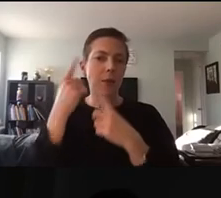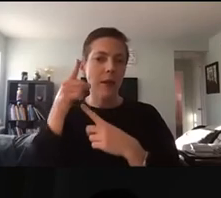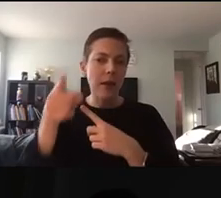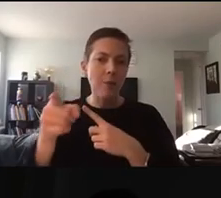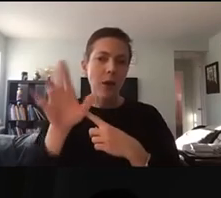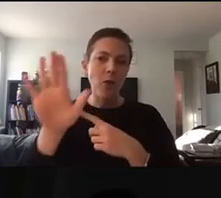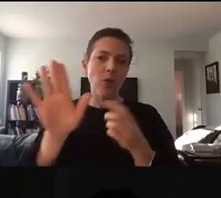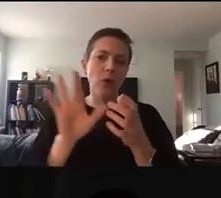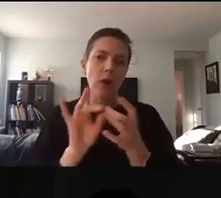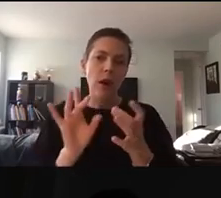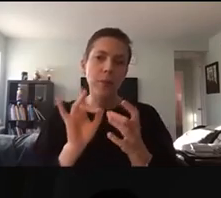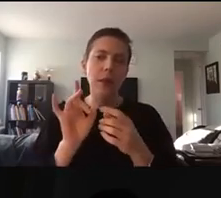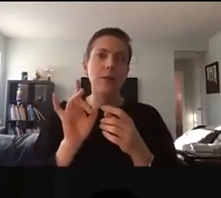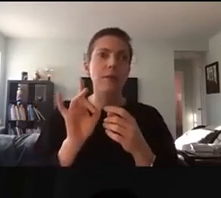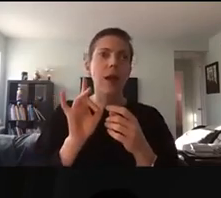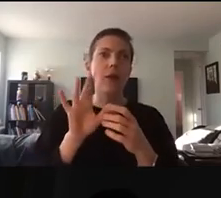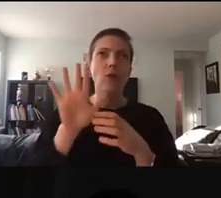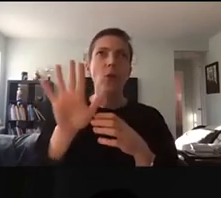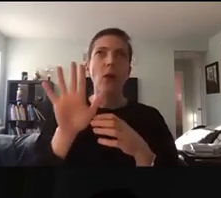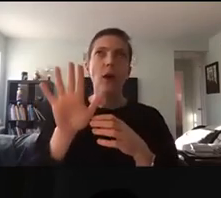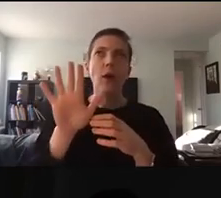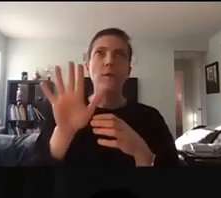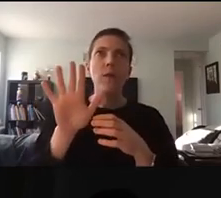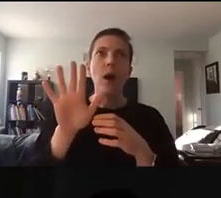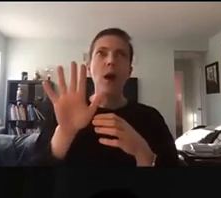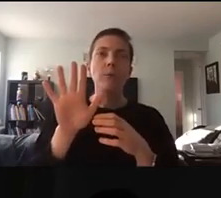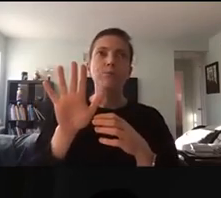When I was listening to Chancy and her comments,